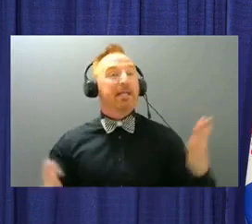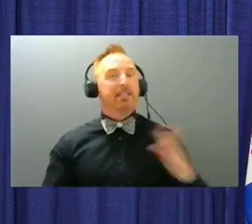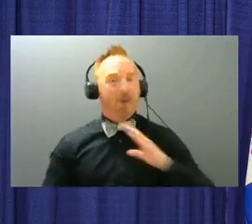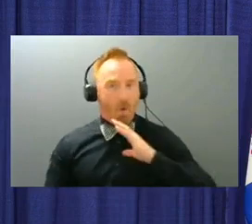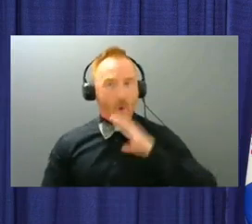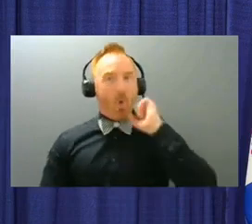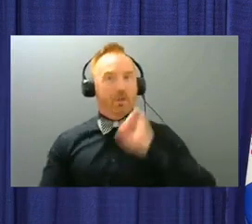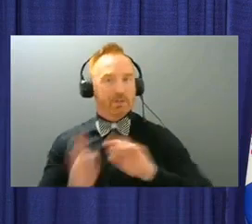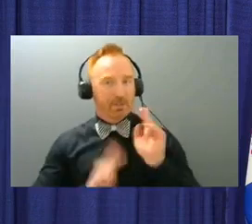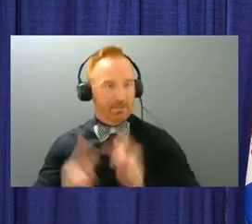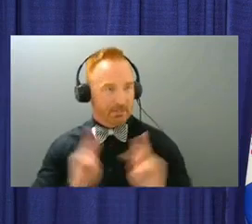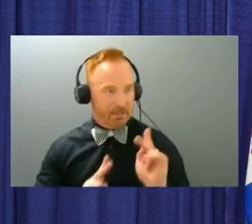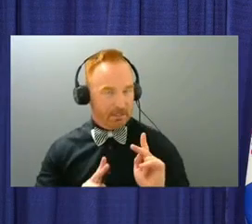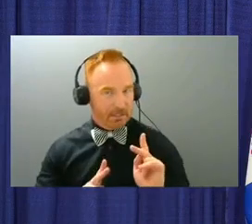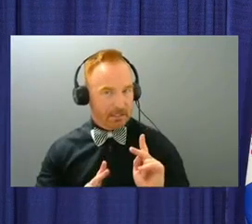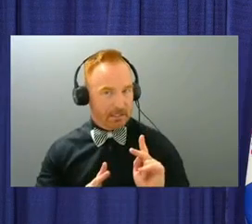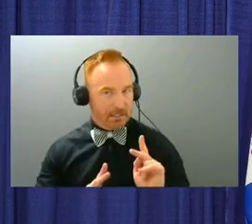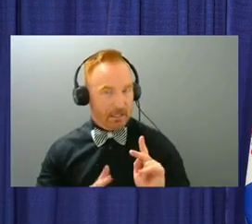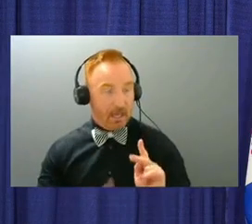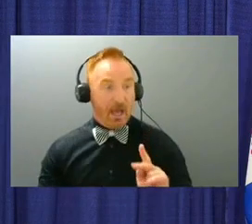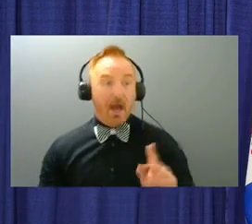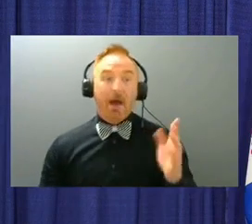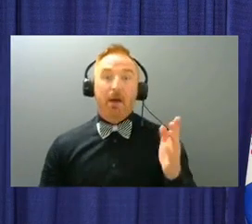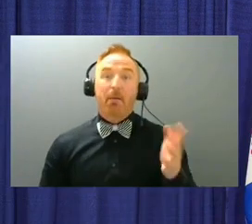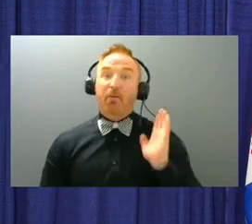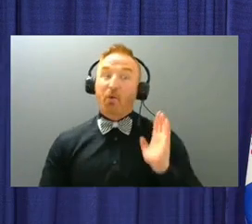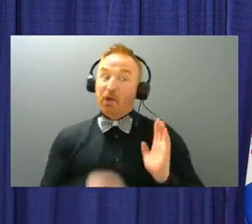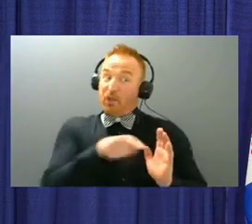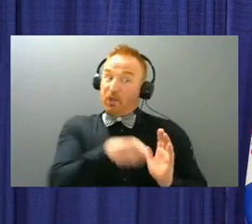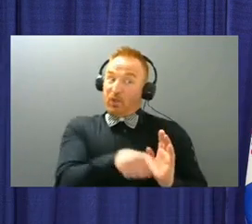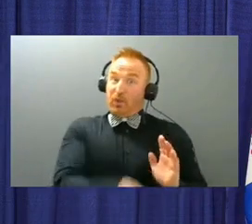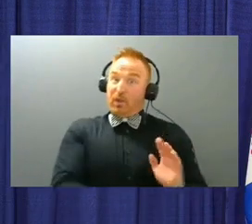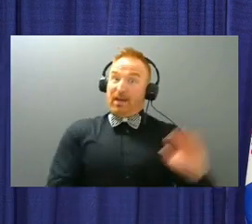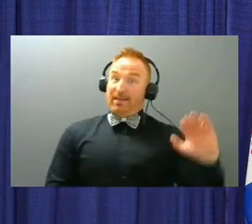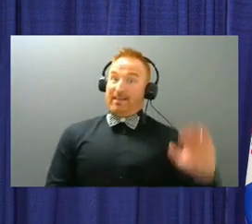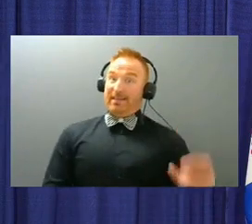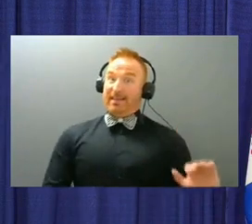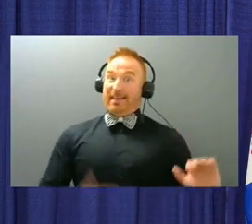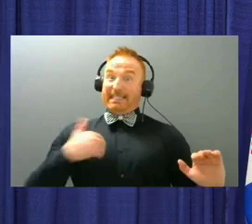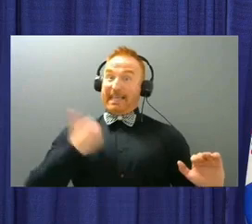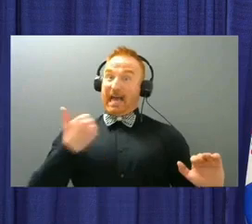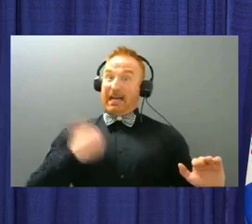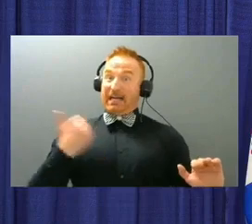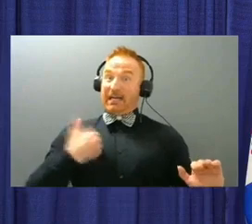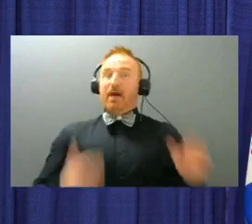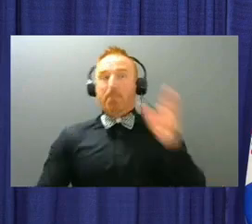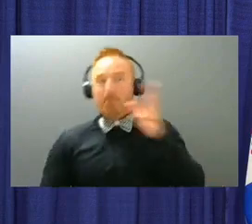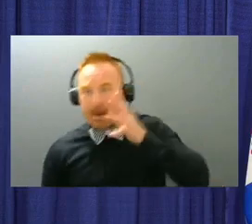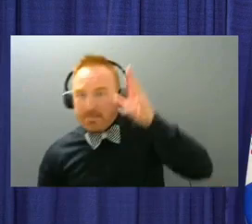susceptible to infection, just as they were so carefully protected and nurtured through their childhood.